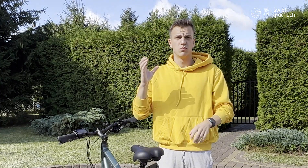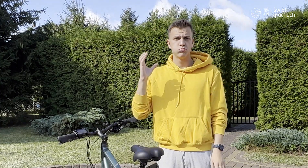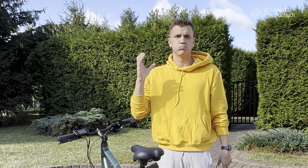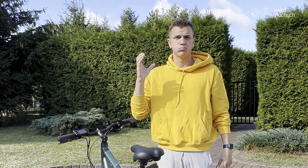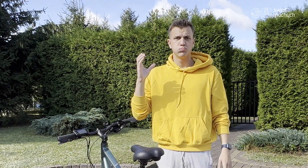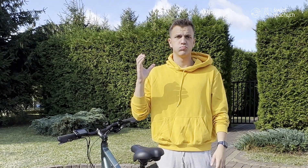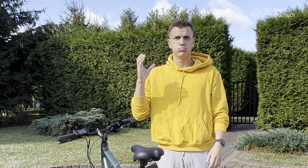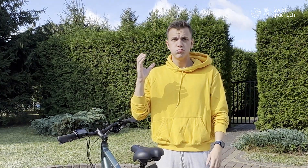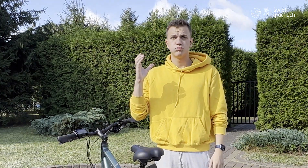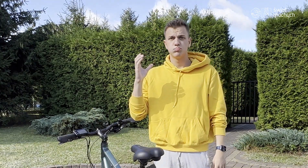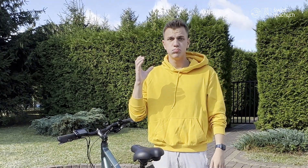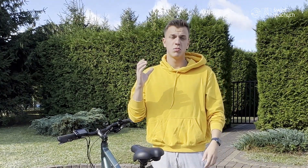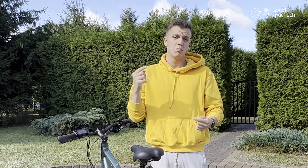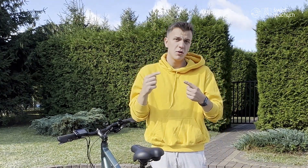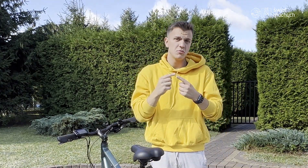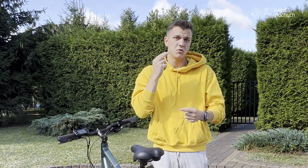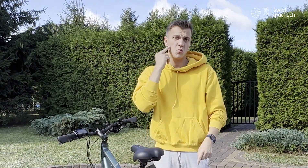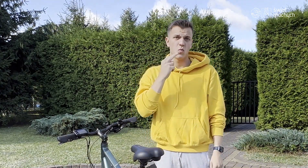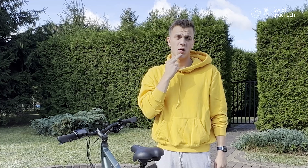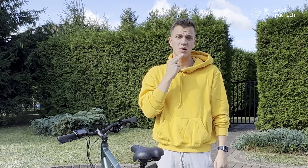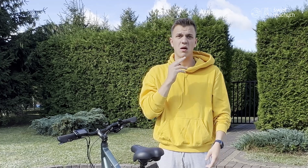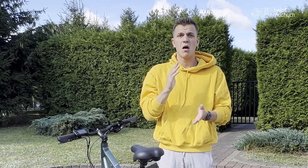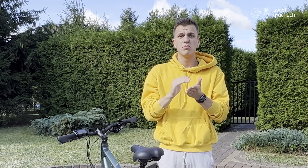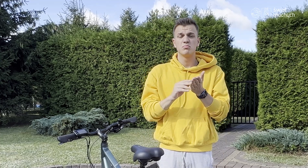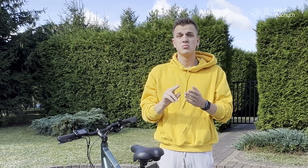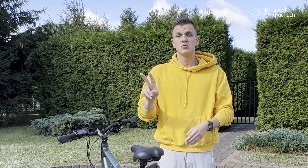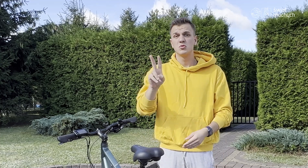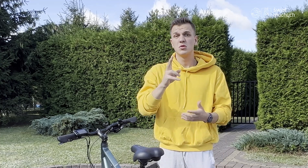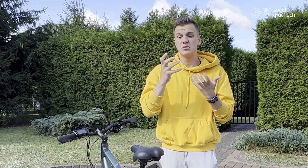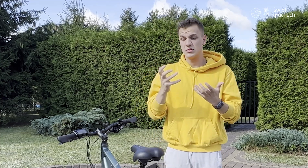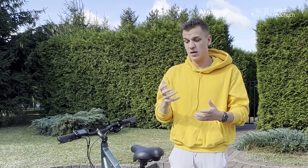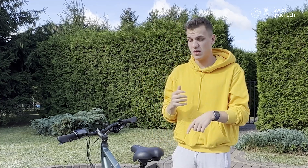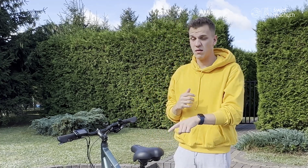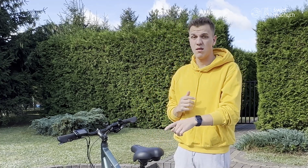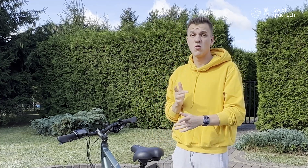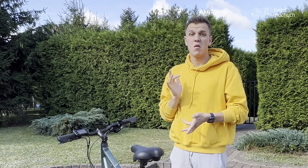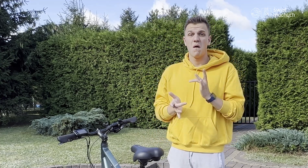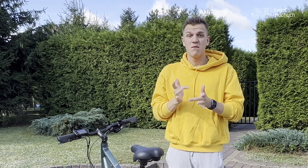I think it is perfect for deaf people